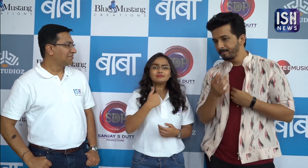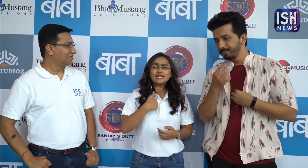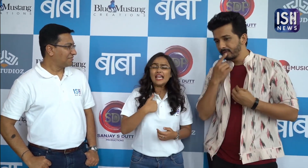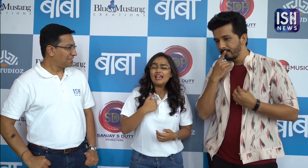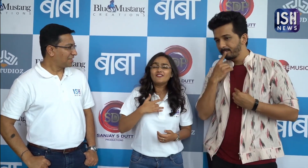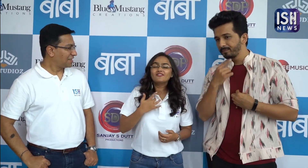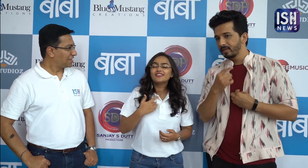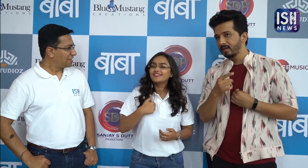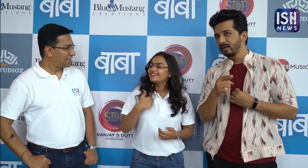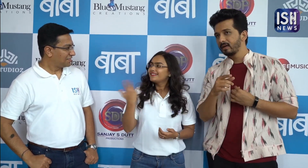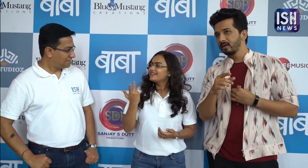What I feel is,